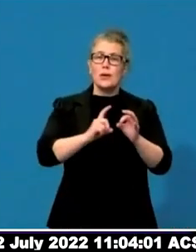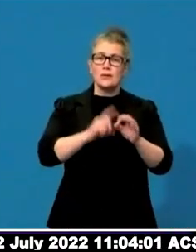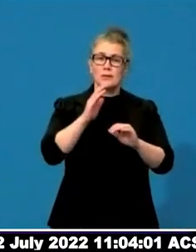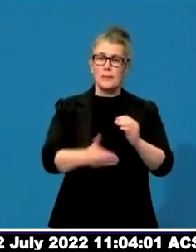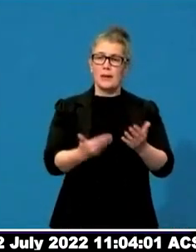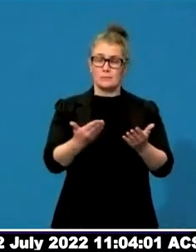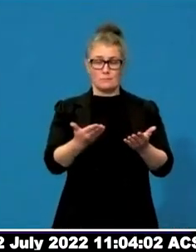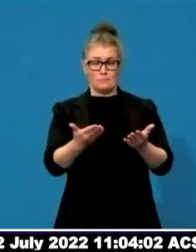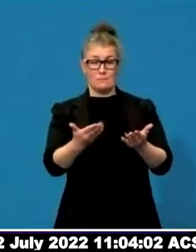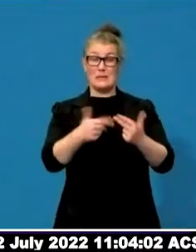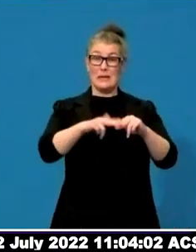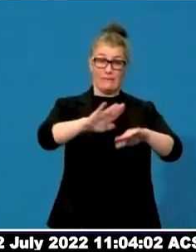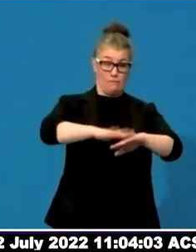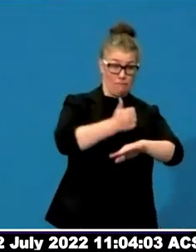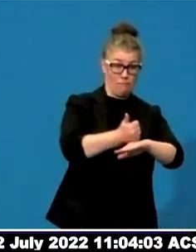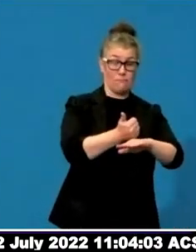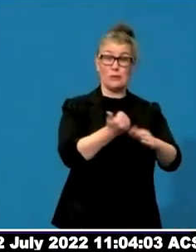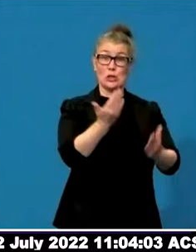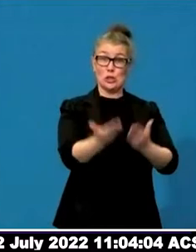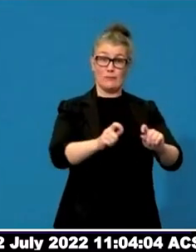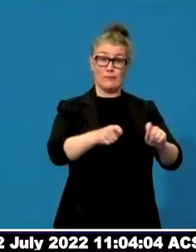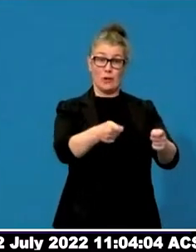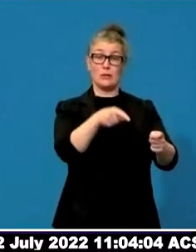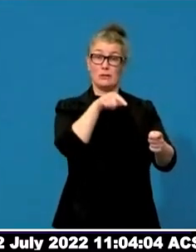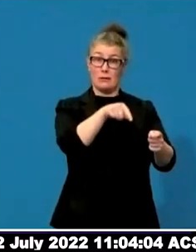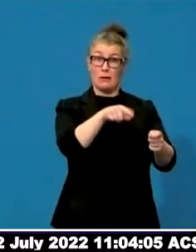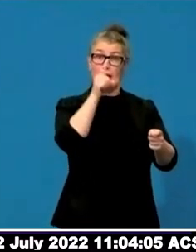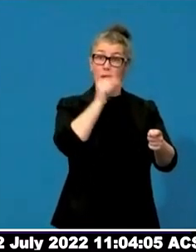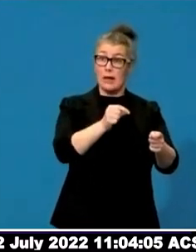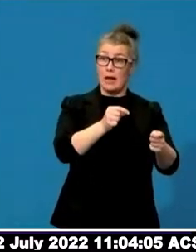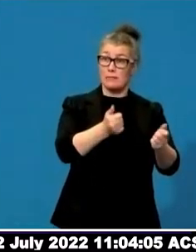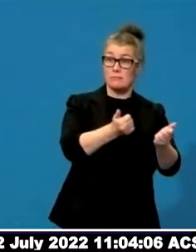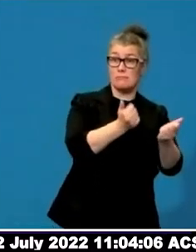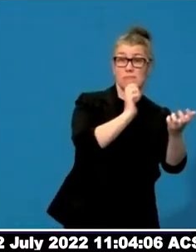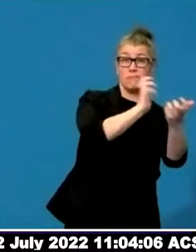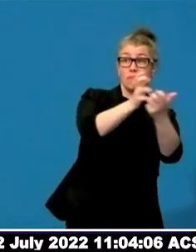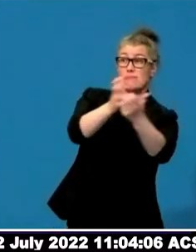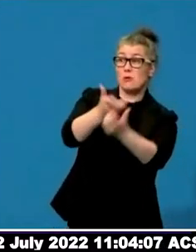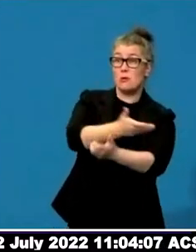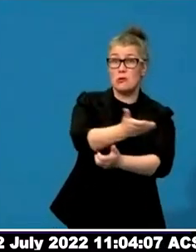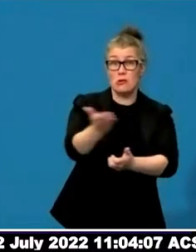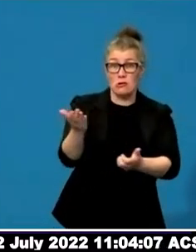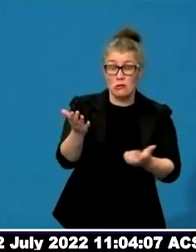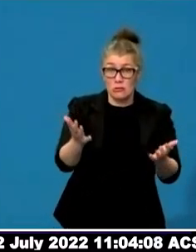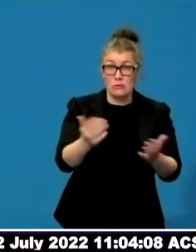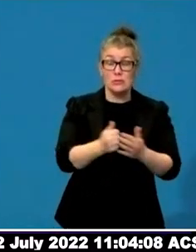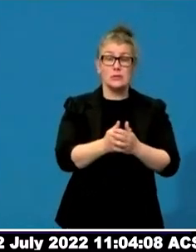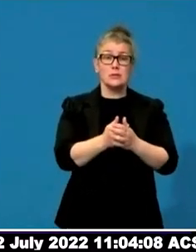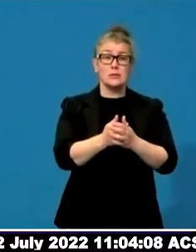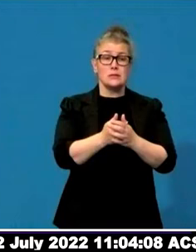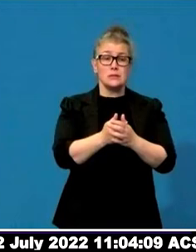both First Nations and others, is it safe to assume you could take them